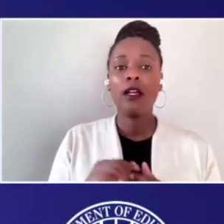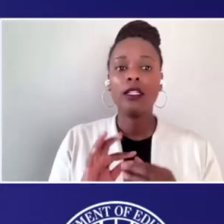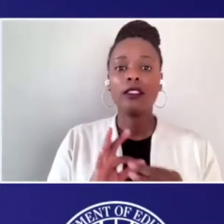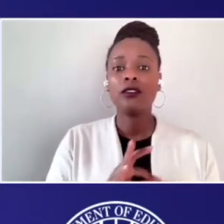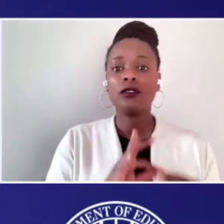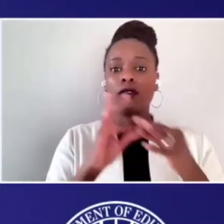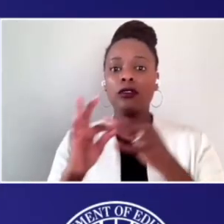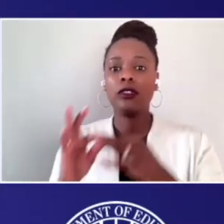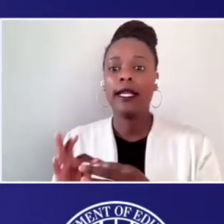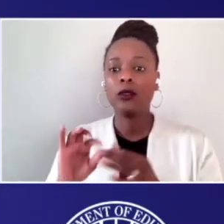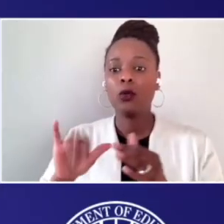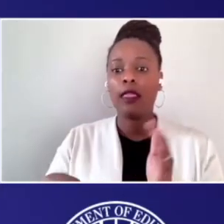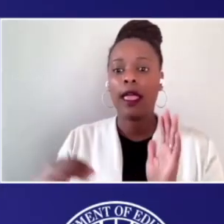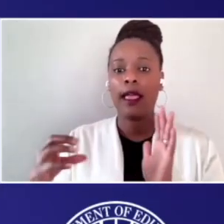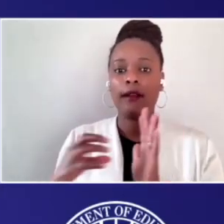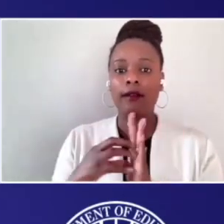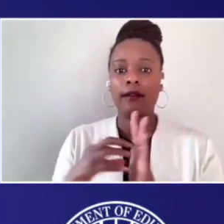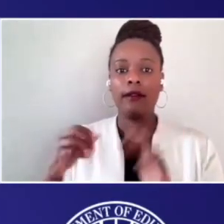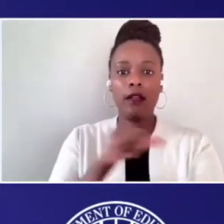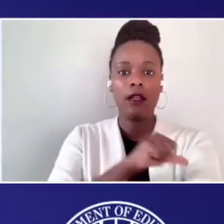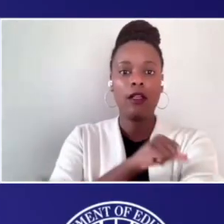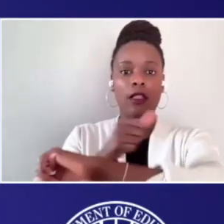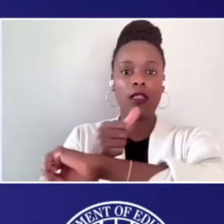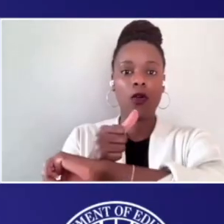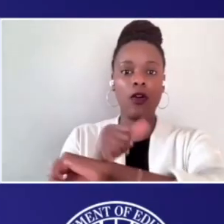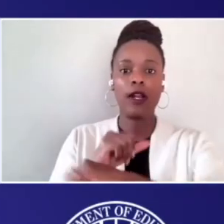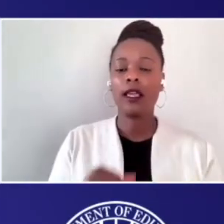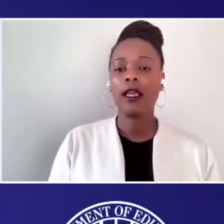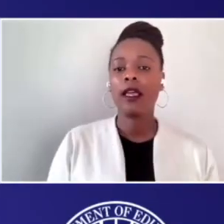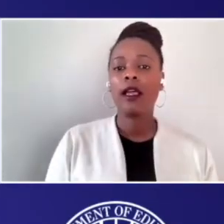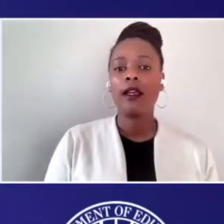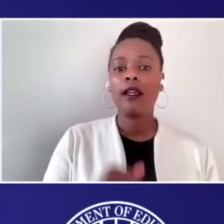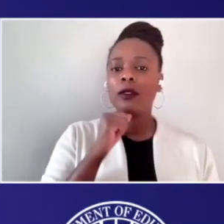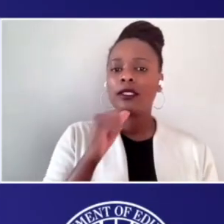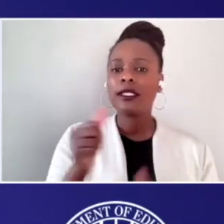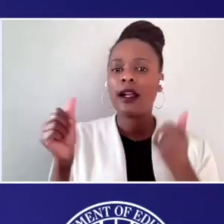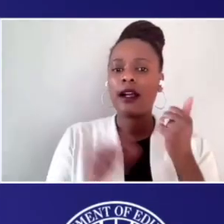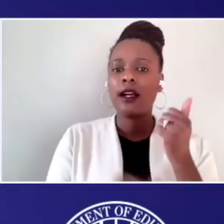and that authority. It did not fall under the general definition. So again,